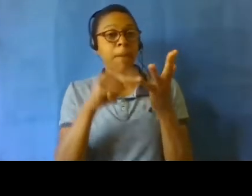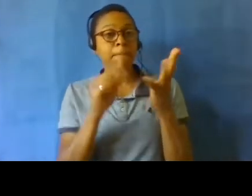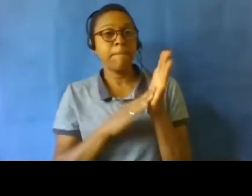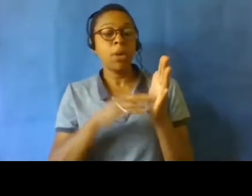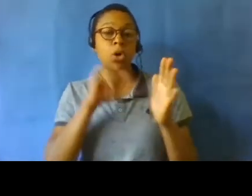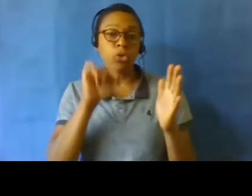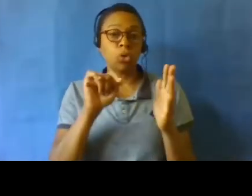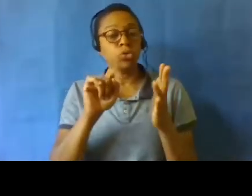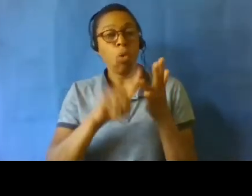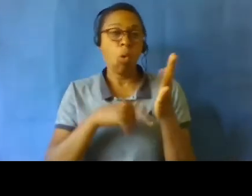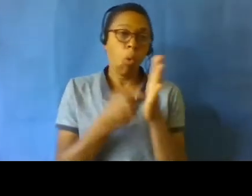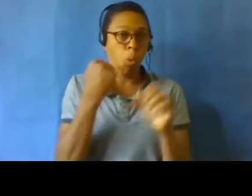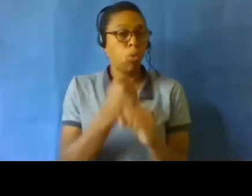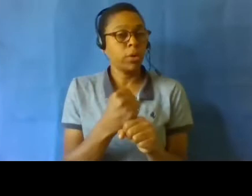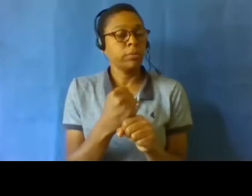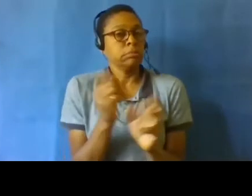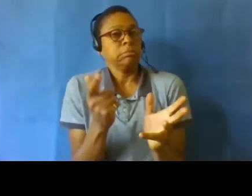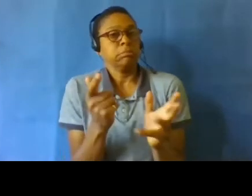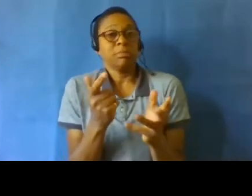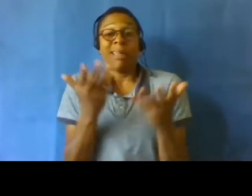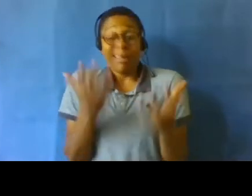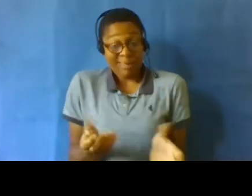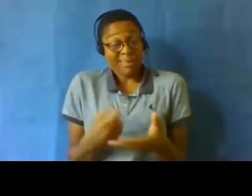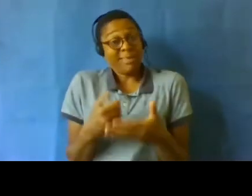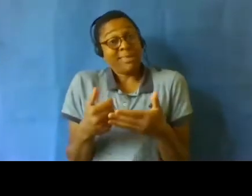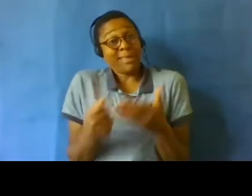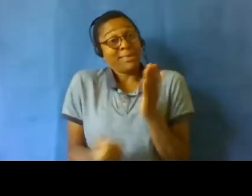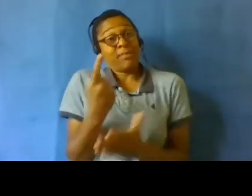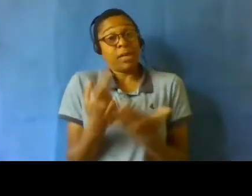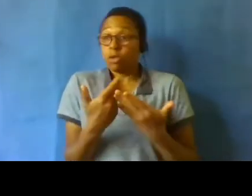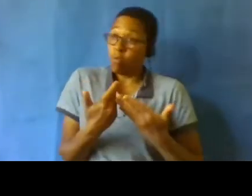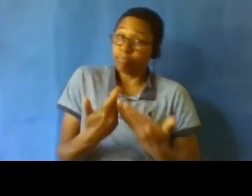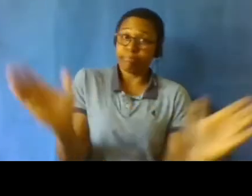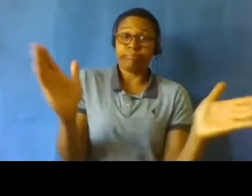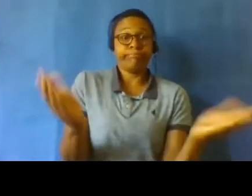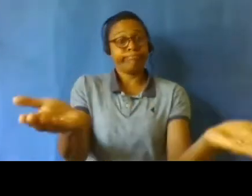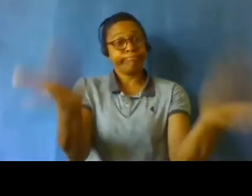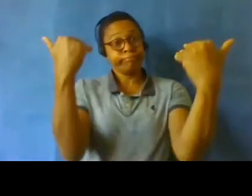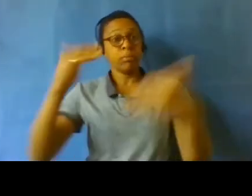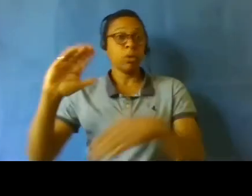is open to everyone regardless of disability sexual race class identity